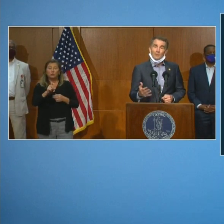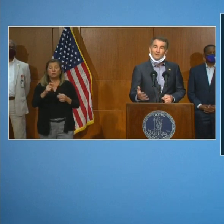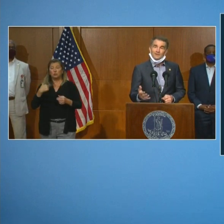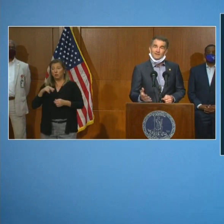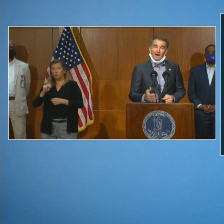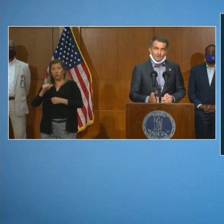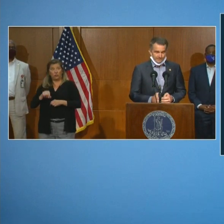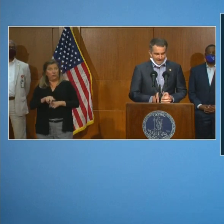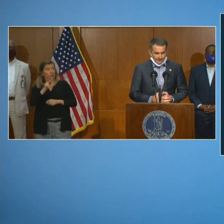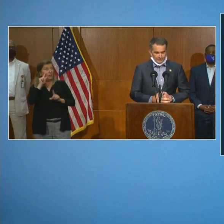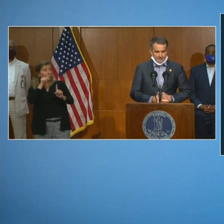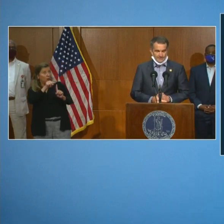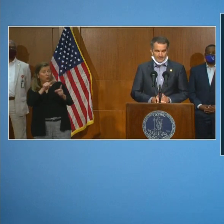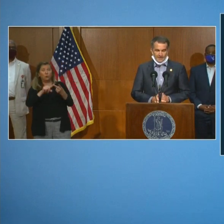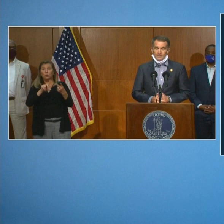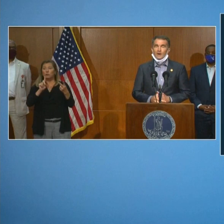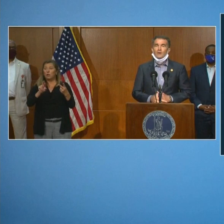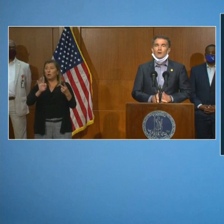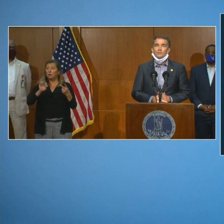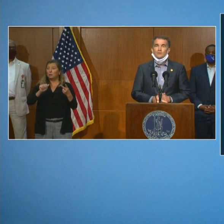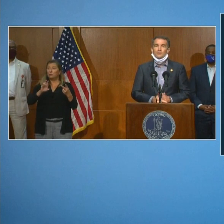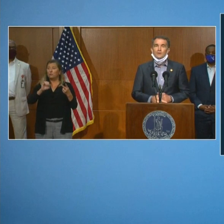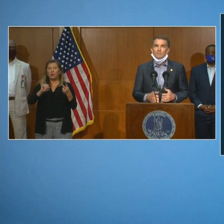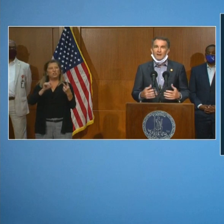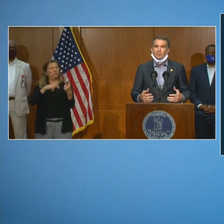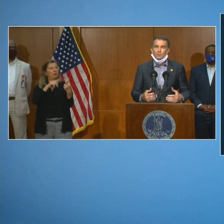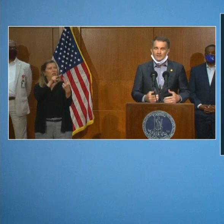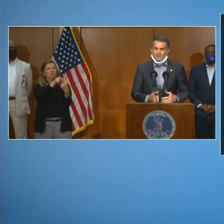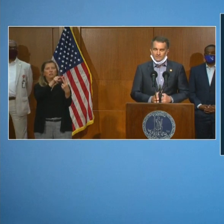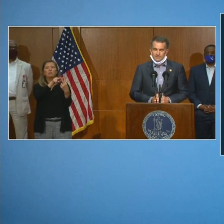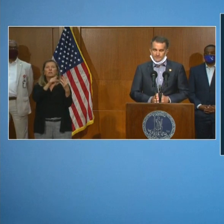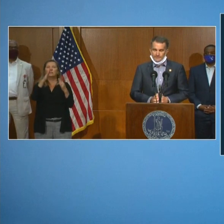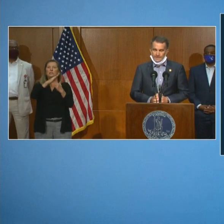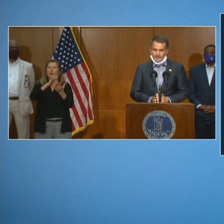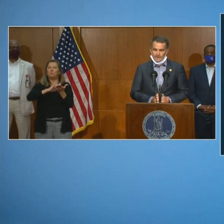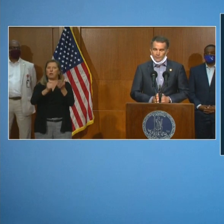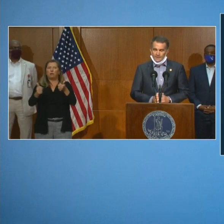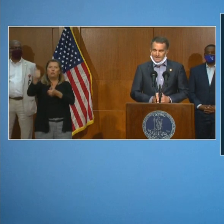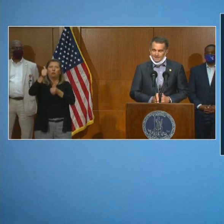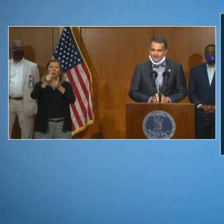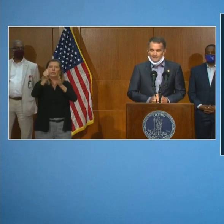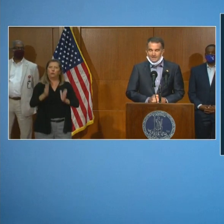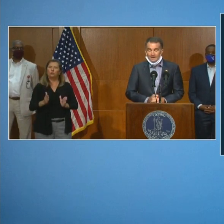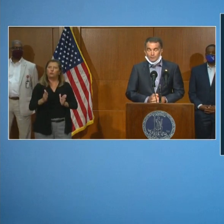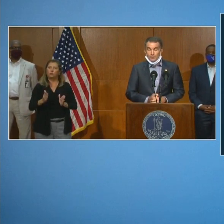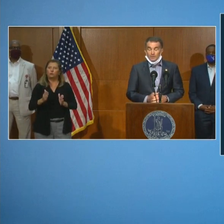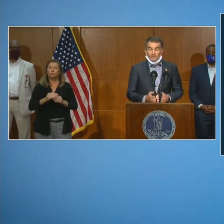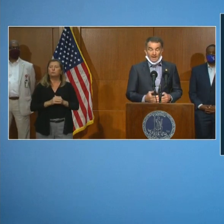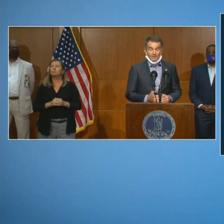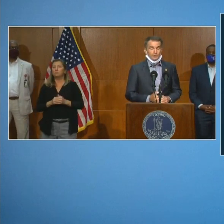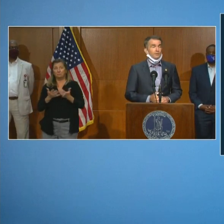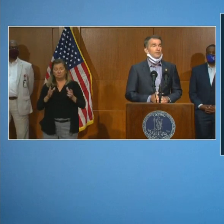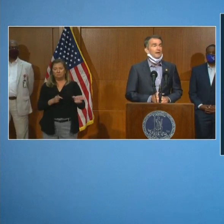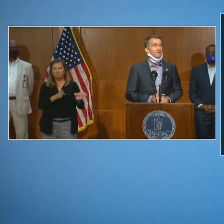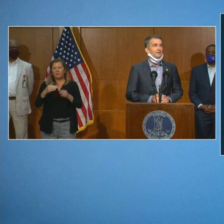SECTION MEASURES TAKING FOUR WEEKS. I TOLD HER THAT IN VIRGINIA YOU SEE HER AND WE SEE